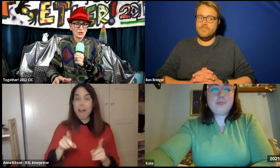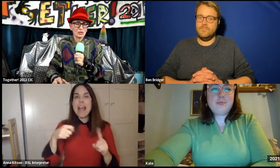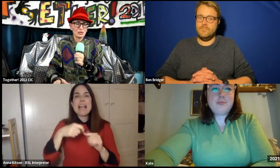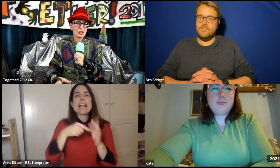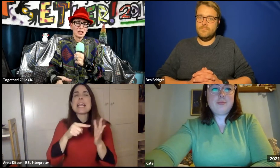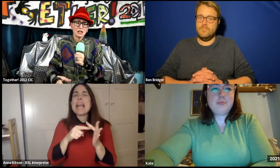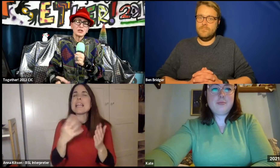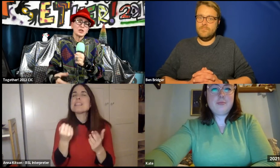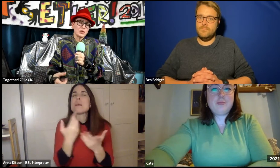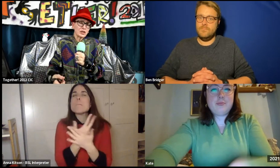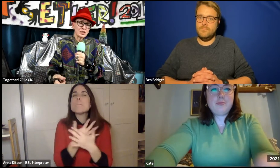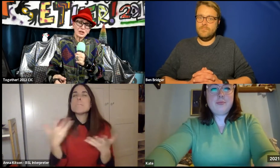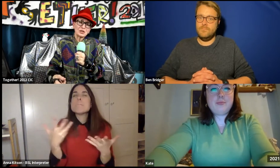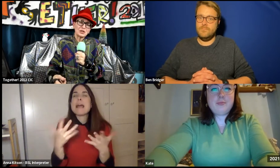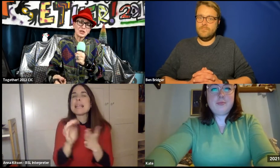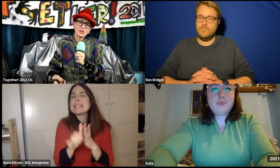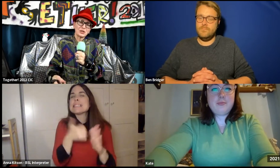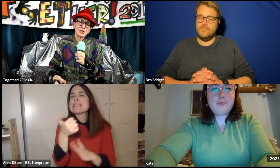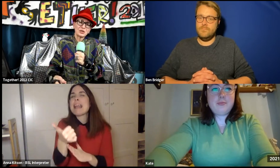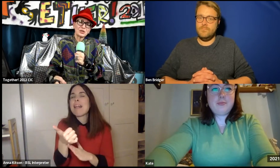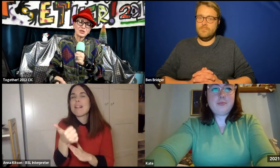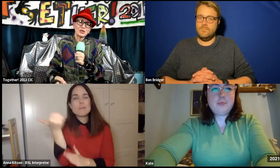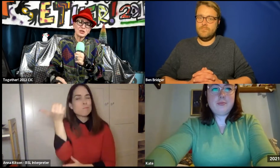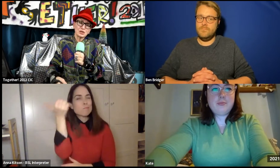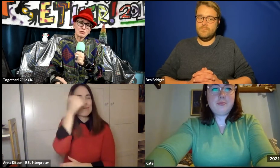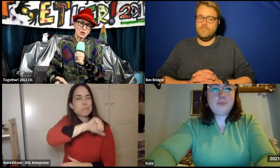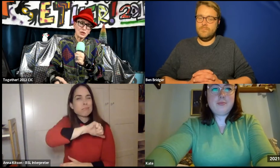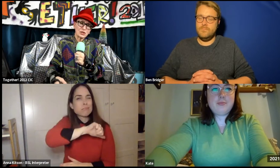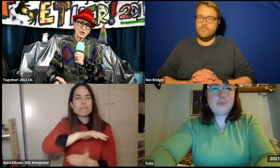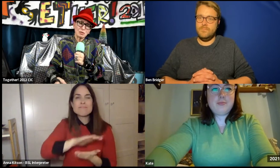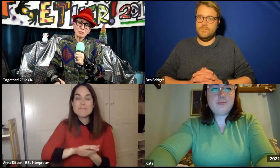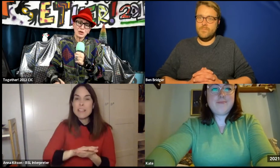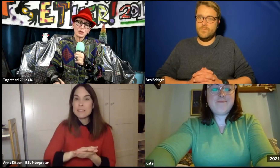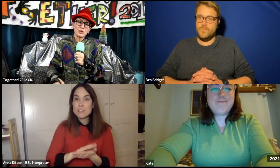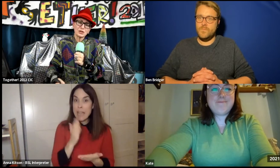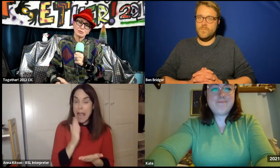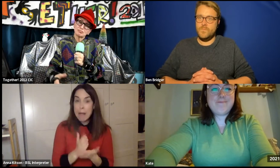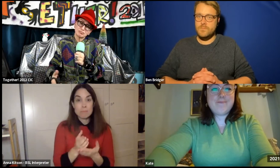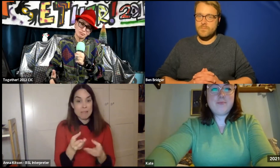she's a talented textile artist, writer,